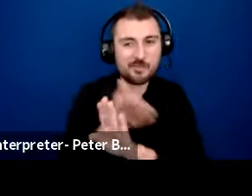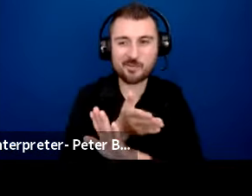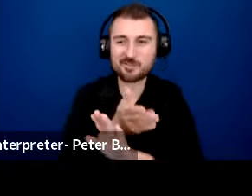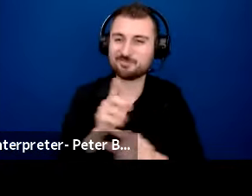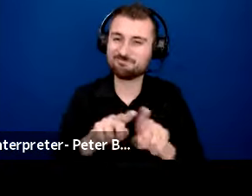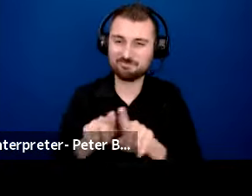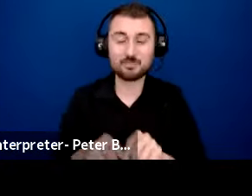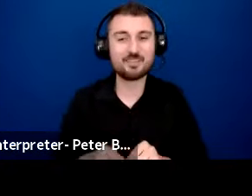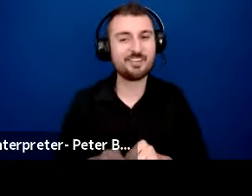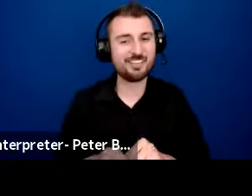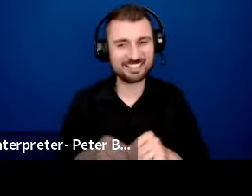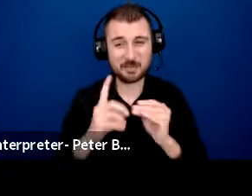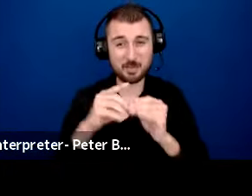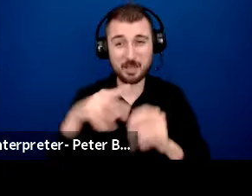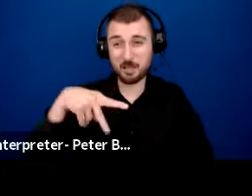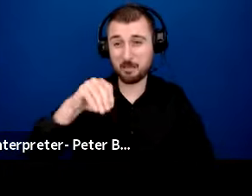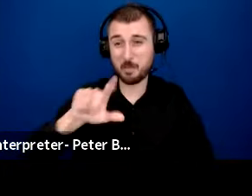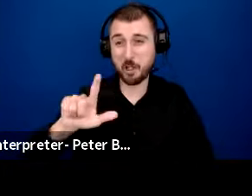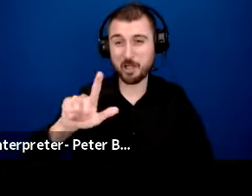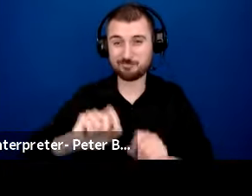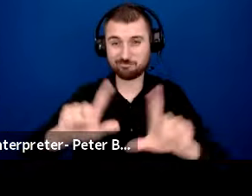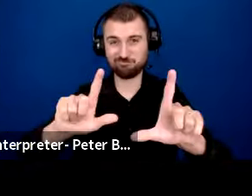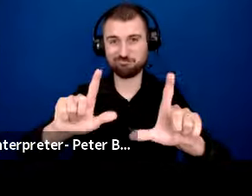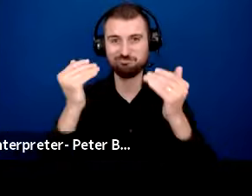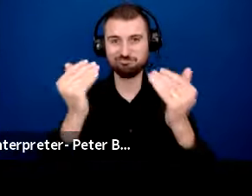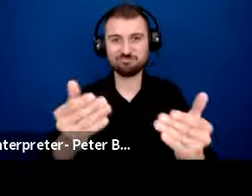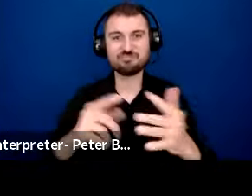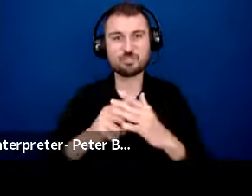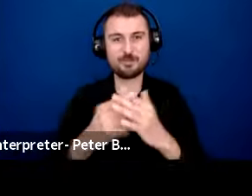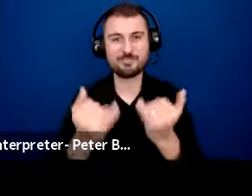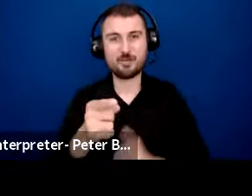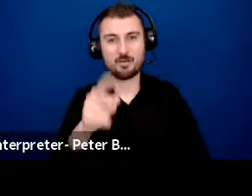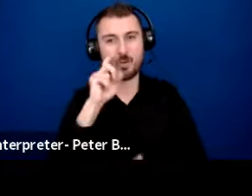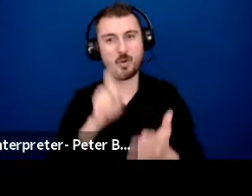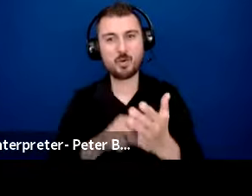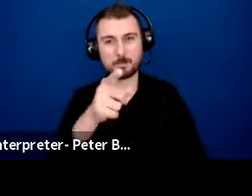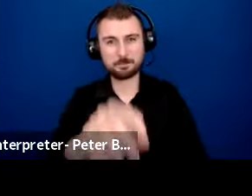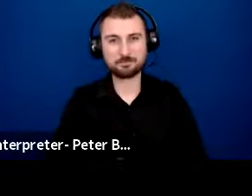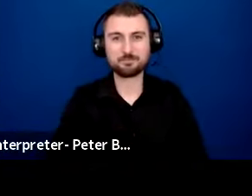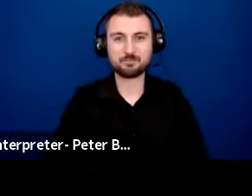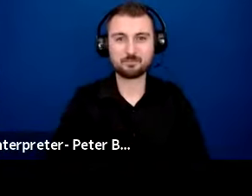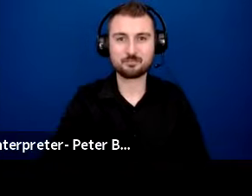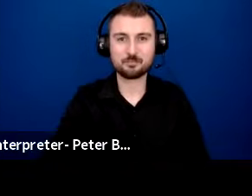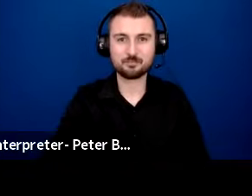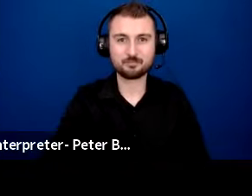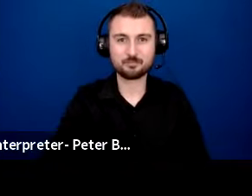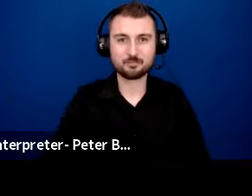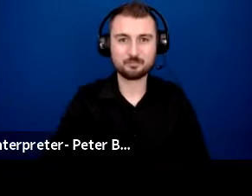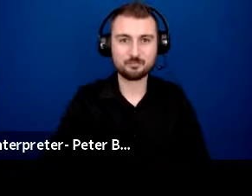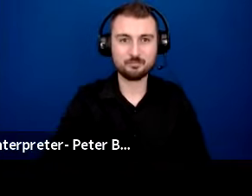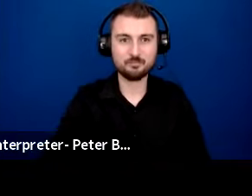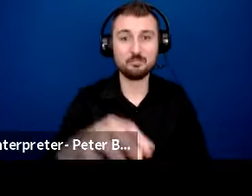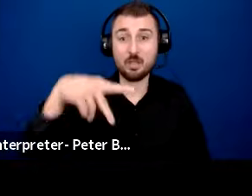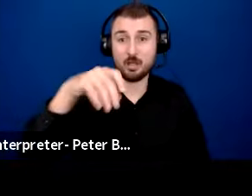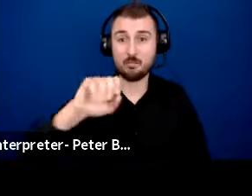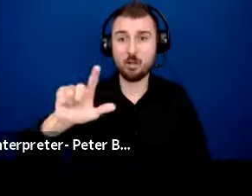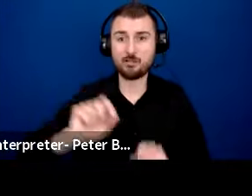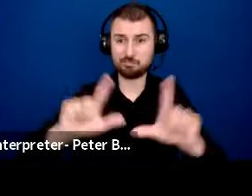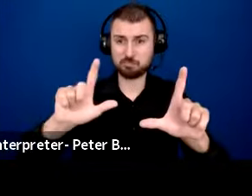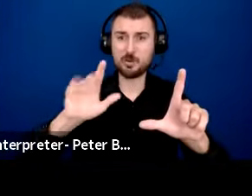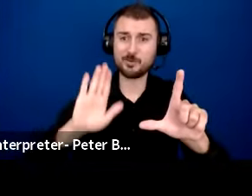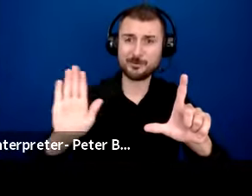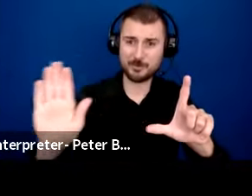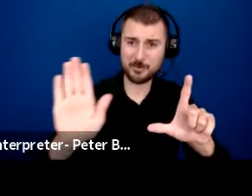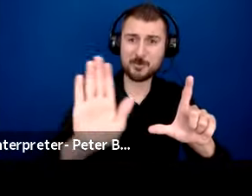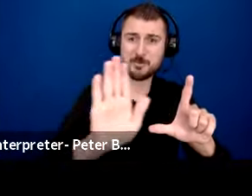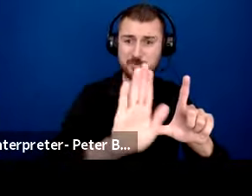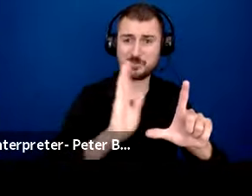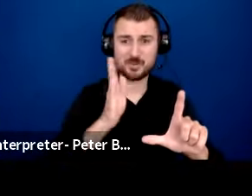And providing a plan or agenda how you are conducting the meeting to students are prepared as well